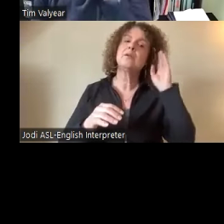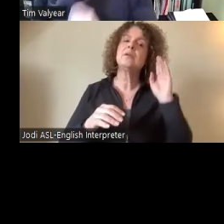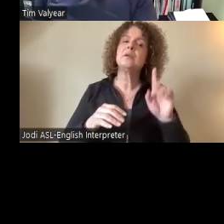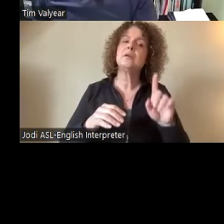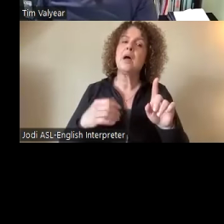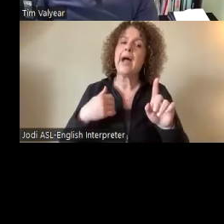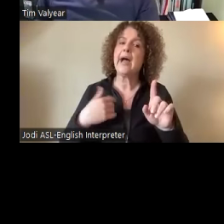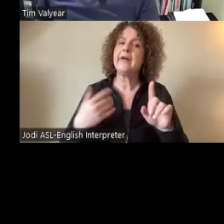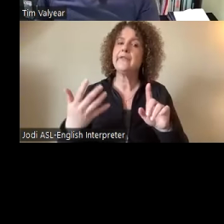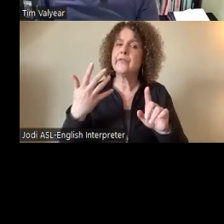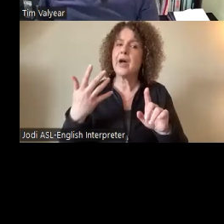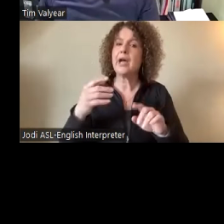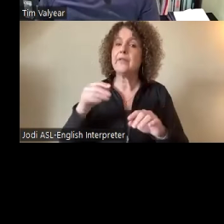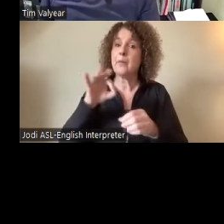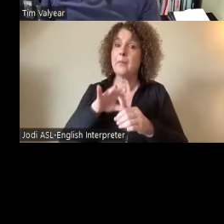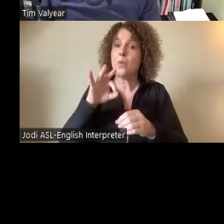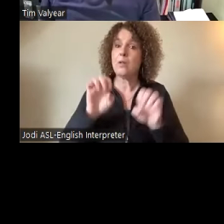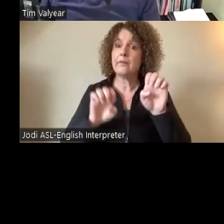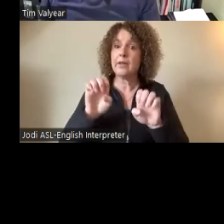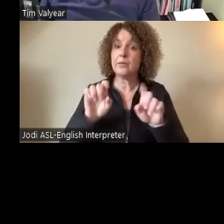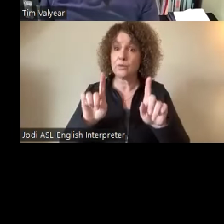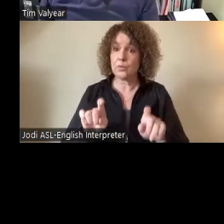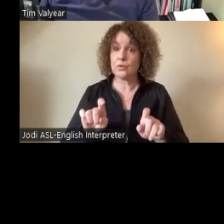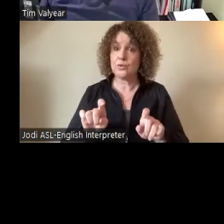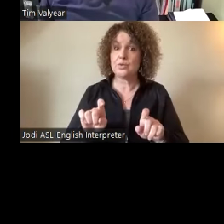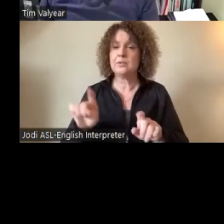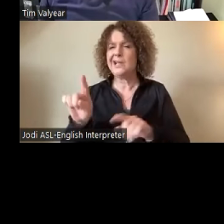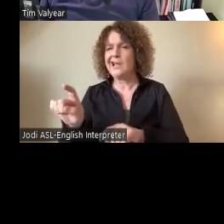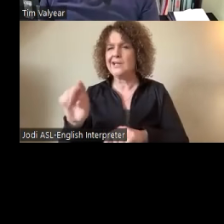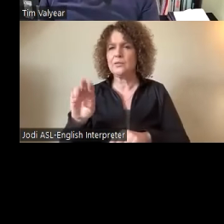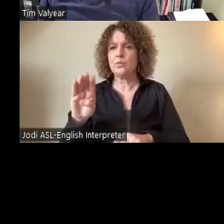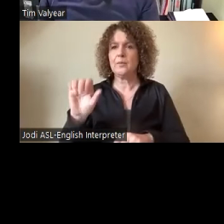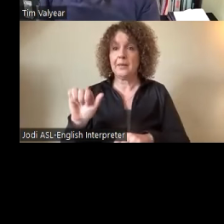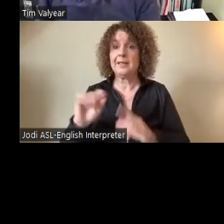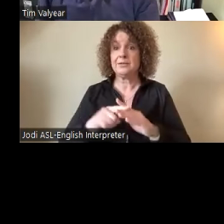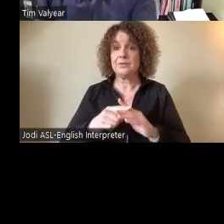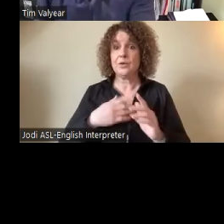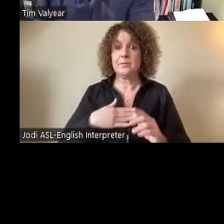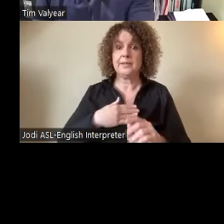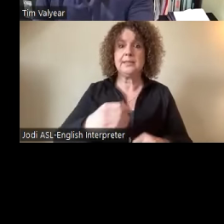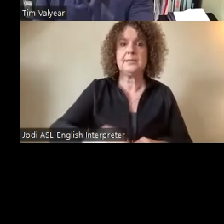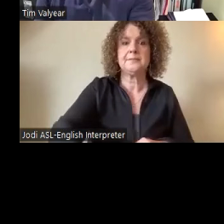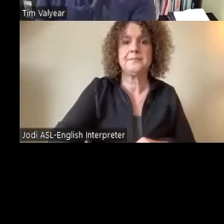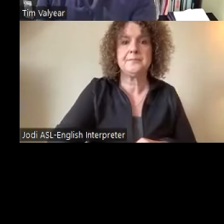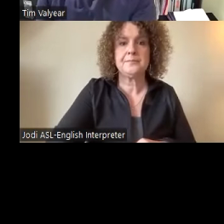Point, the PPE resources, and the Zoom link recording . We have